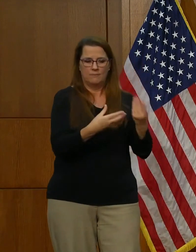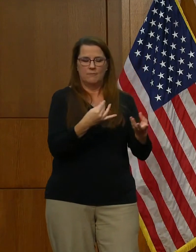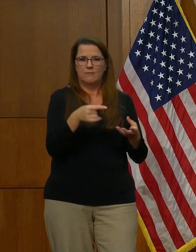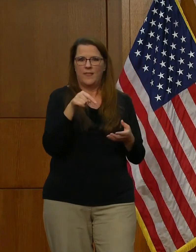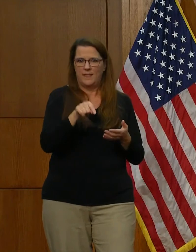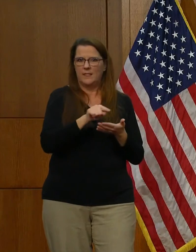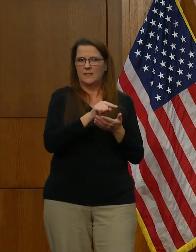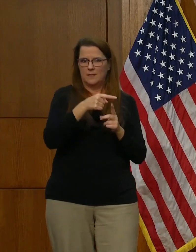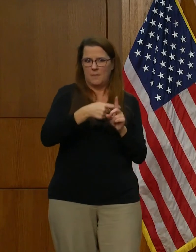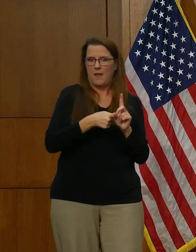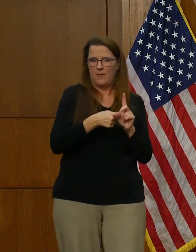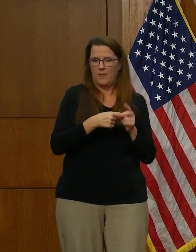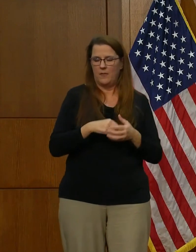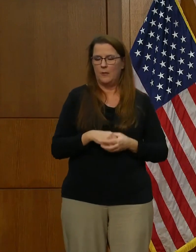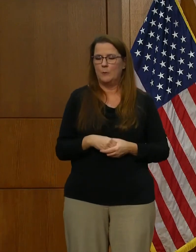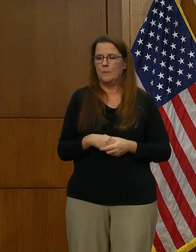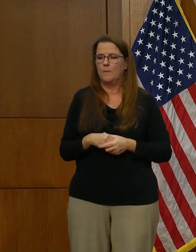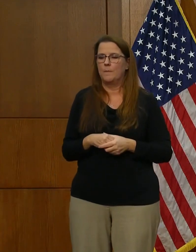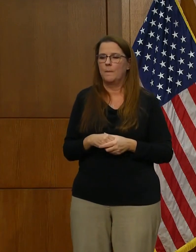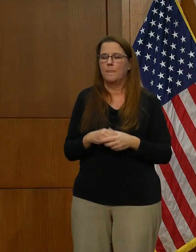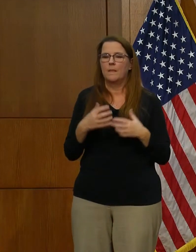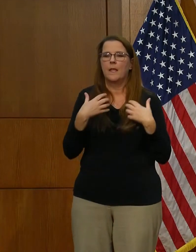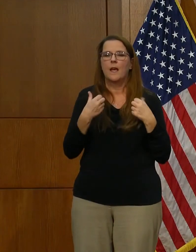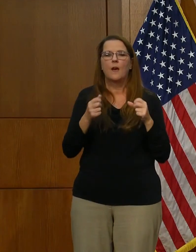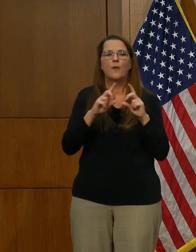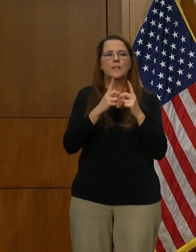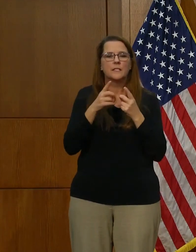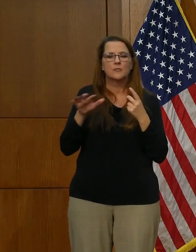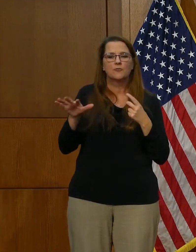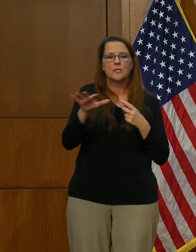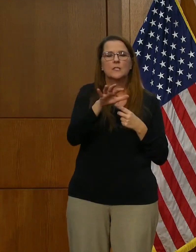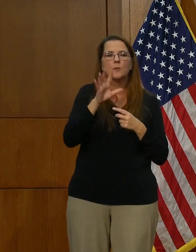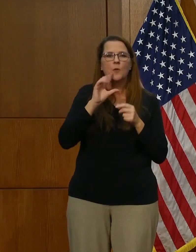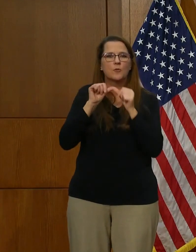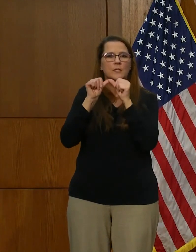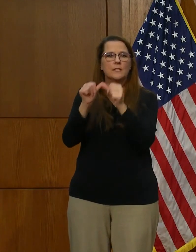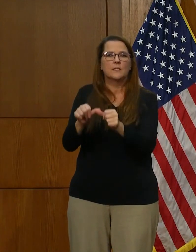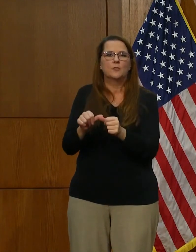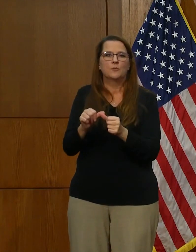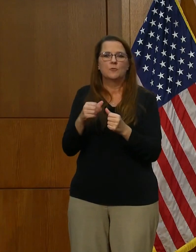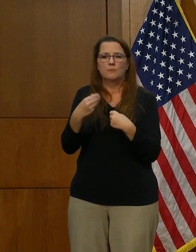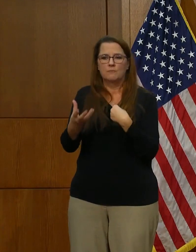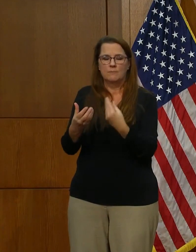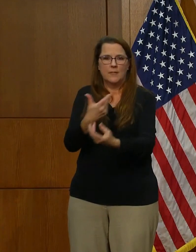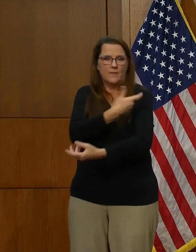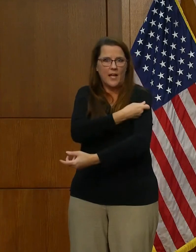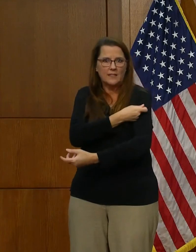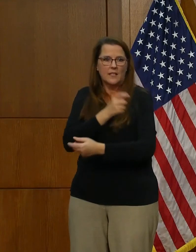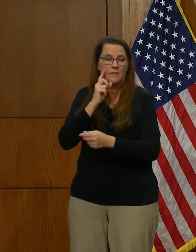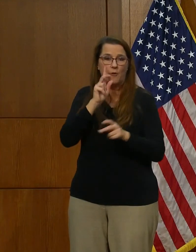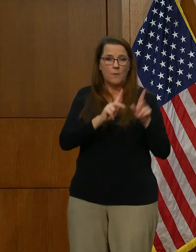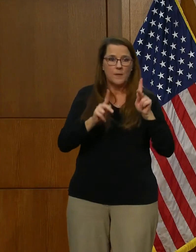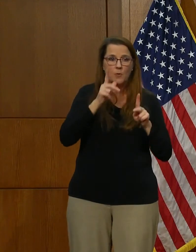CONDITIONS AT THE BEGINNING OF THIS MONTH. HEALTH DISTRICT